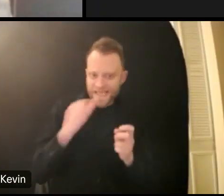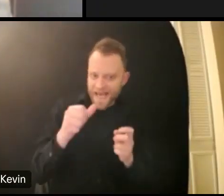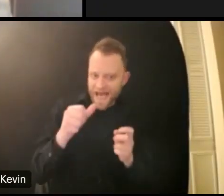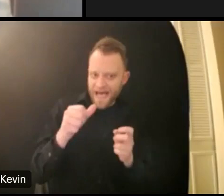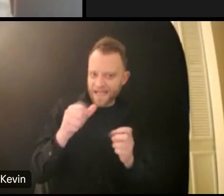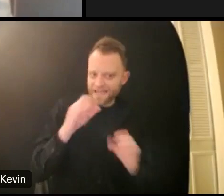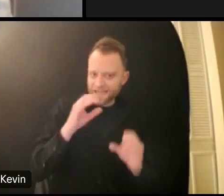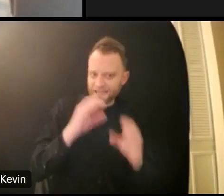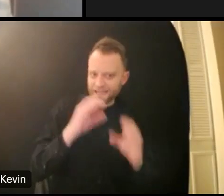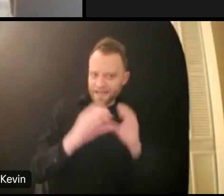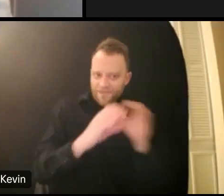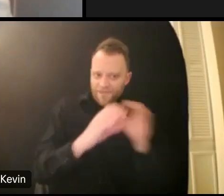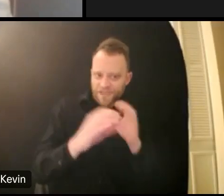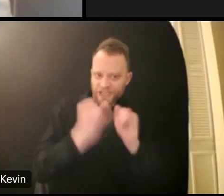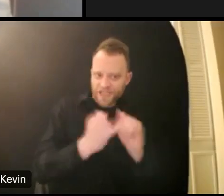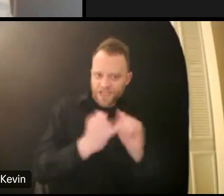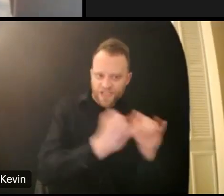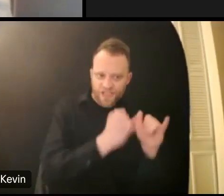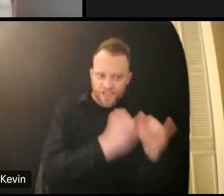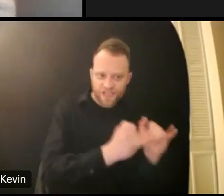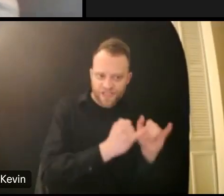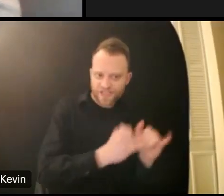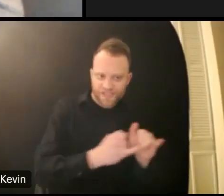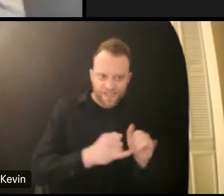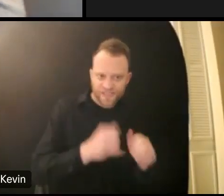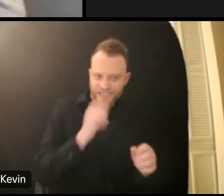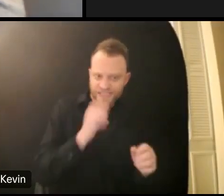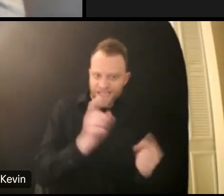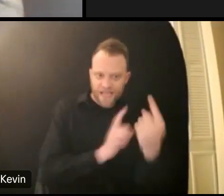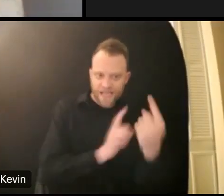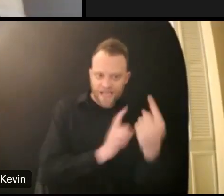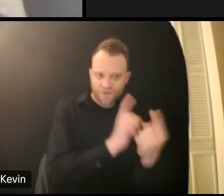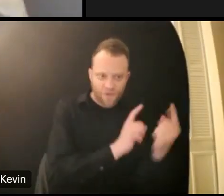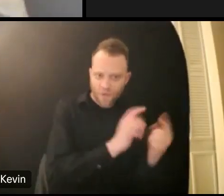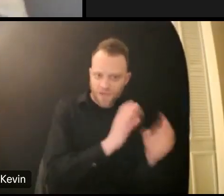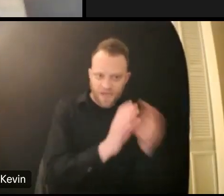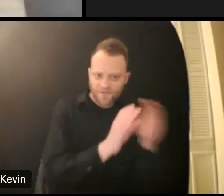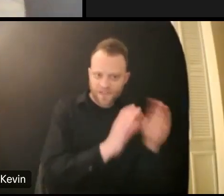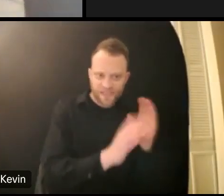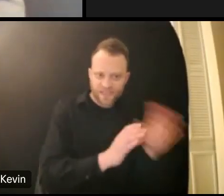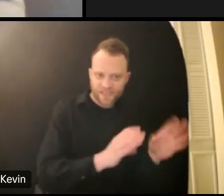or one purchased by the ANC. No one's transcribing the conversations, right?